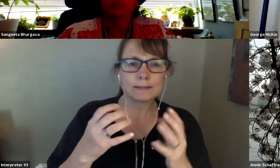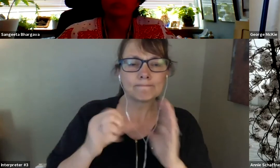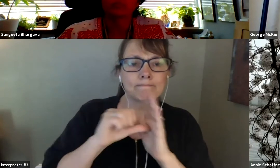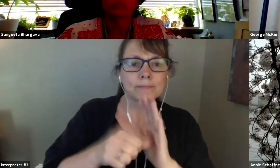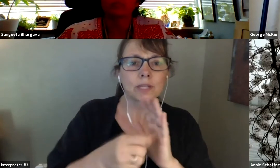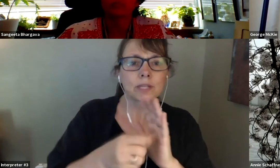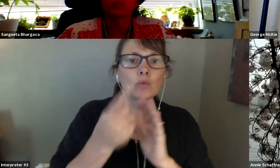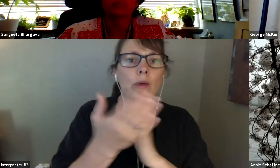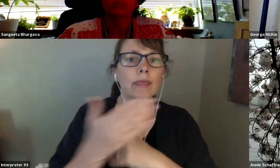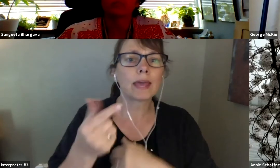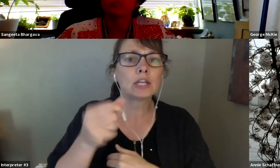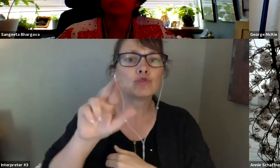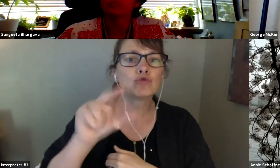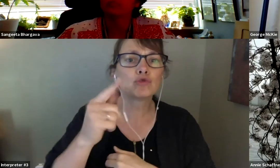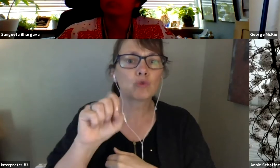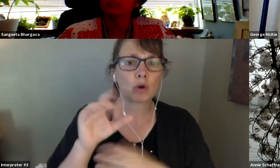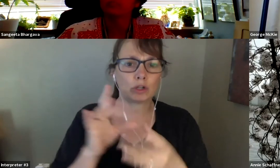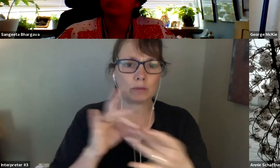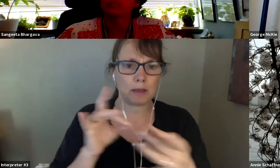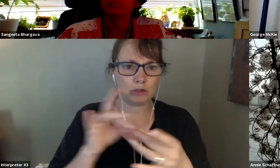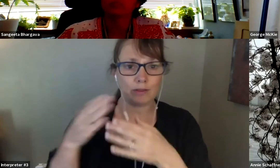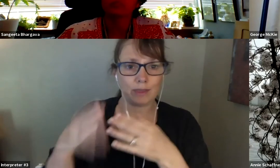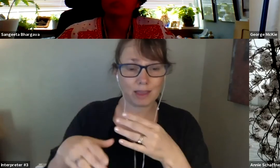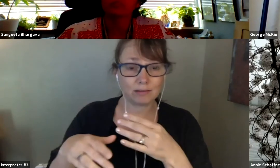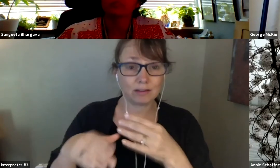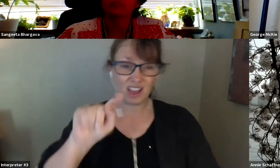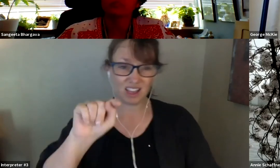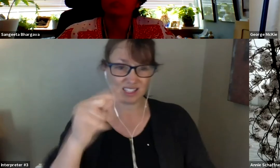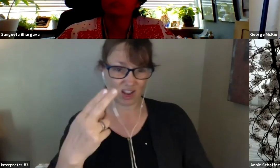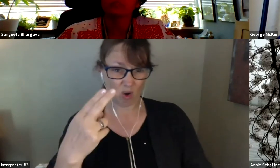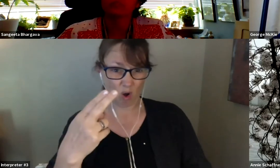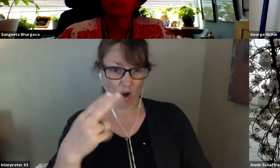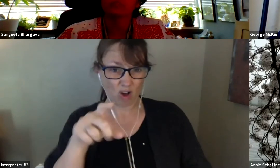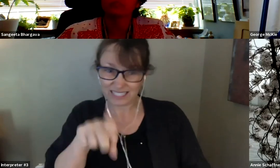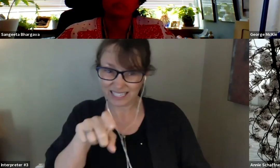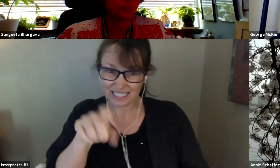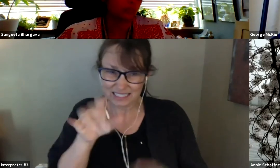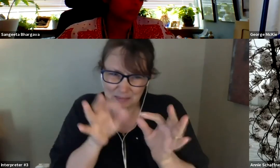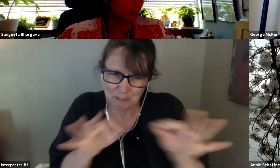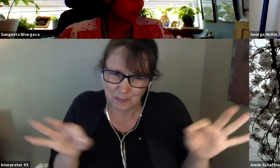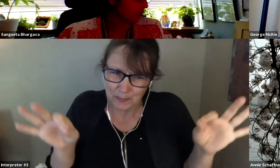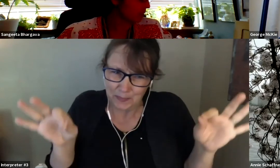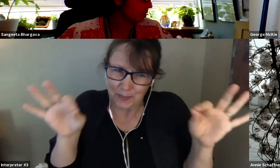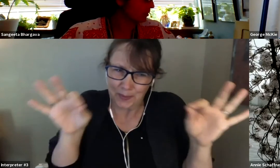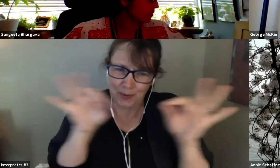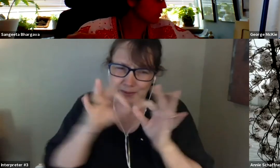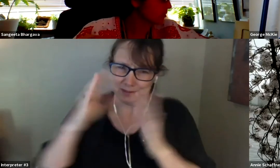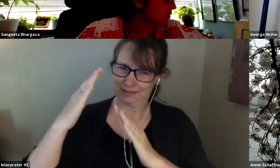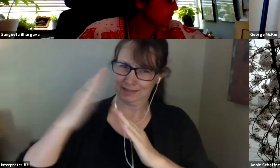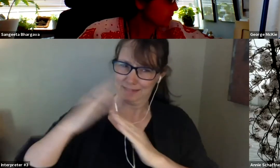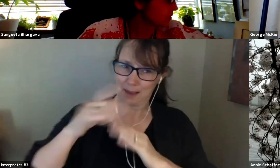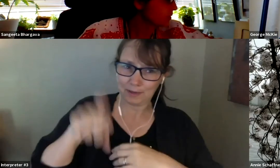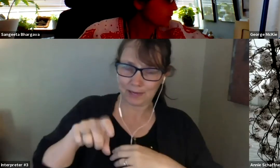at the end. I think the need for town halls here is enormous. This is a bit of a Balkanized